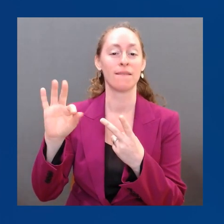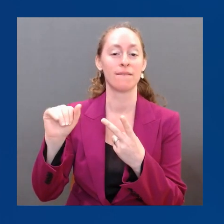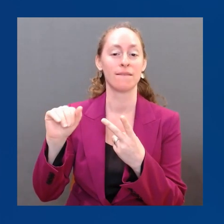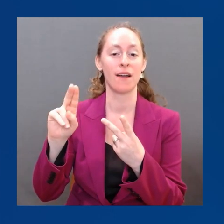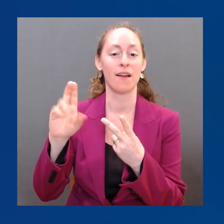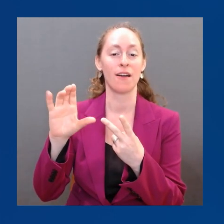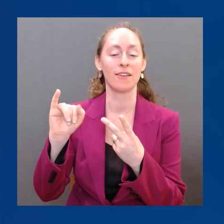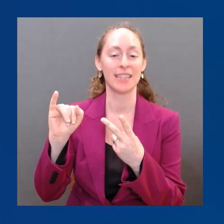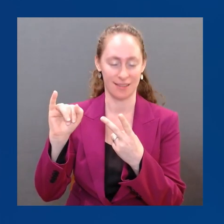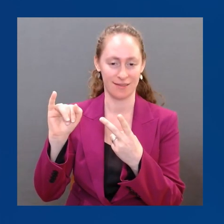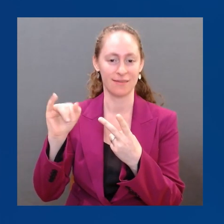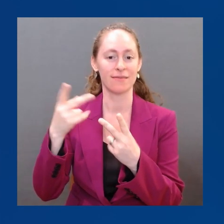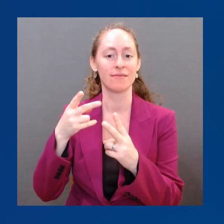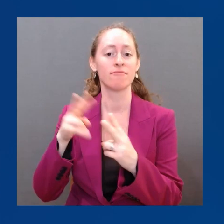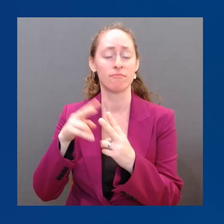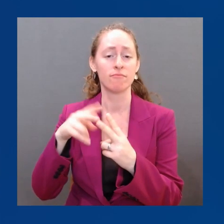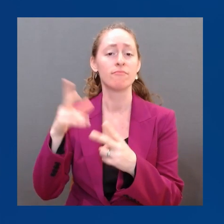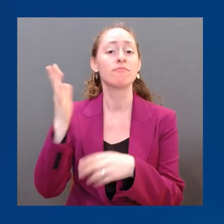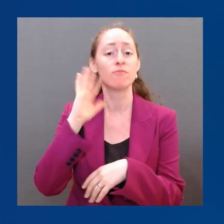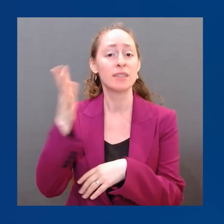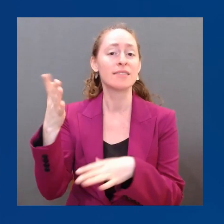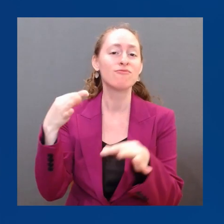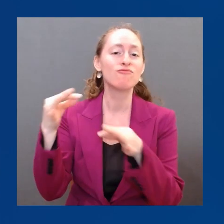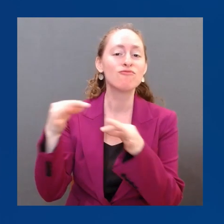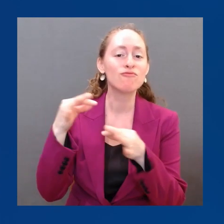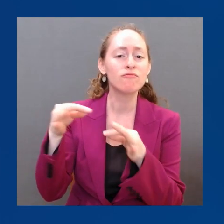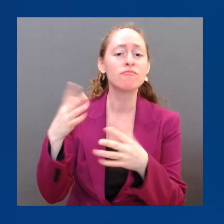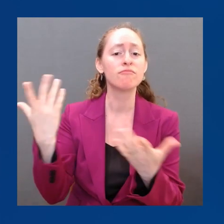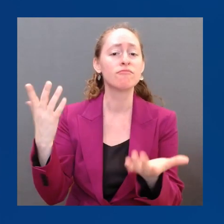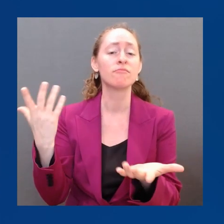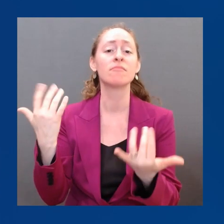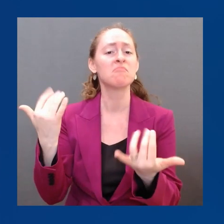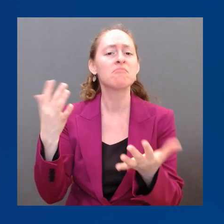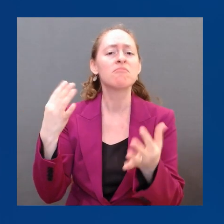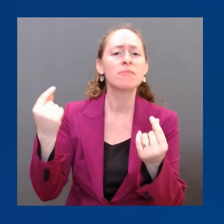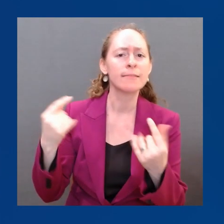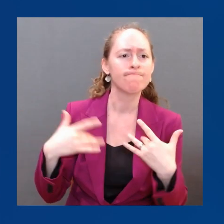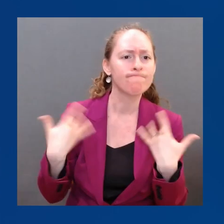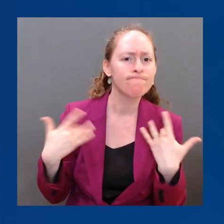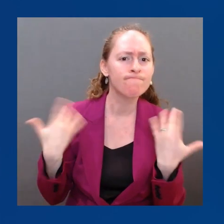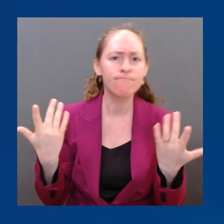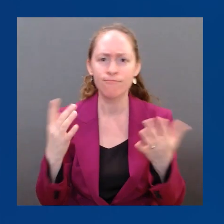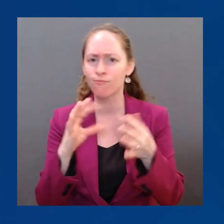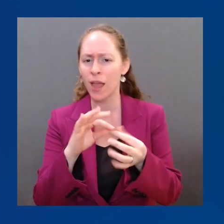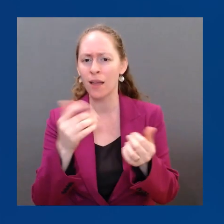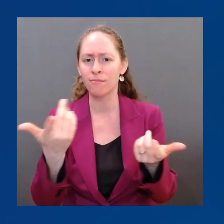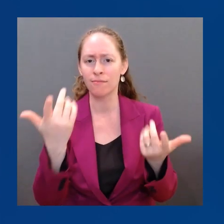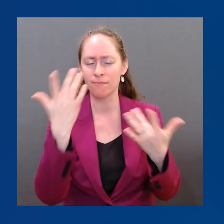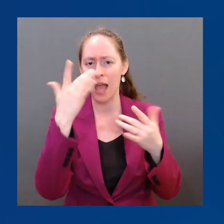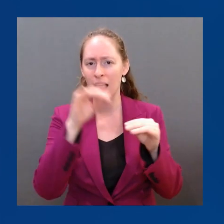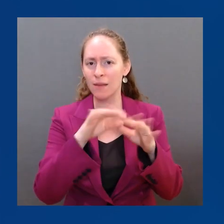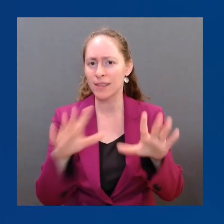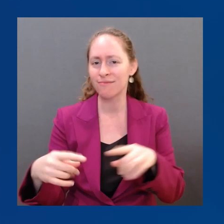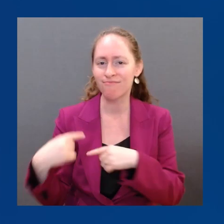to talk about where we are in this pandemic, what's going on, the things that are doing -- going well, things that are challenges ahead.